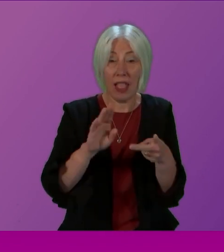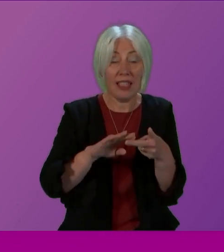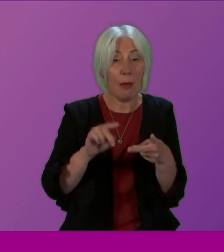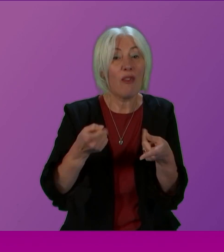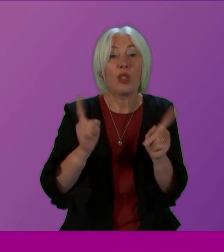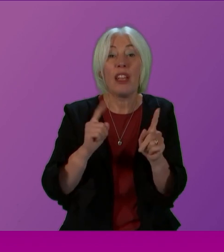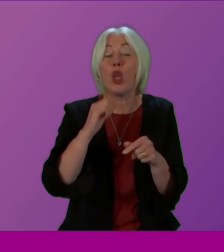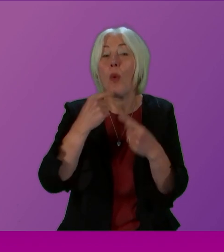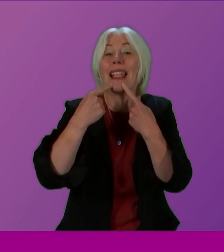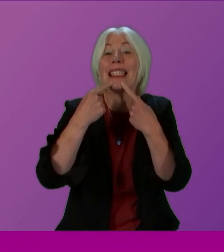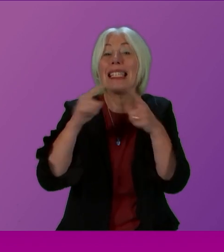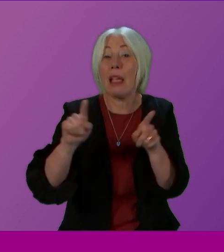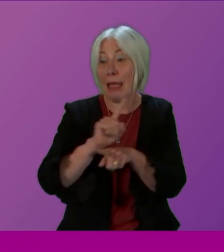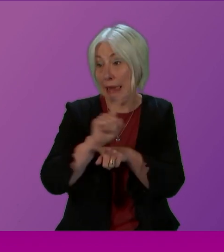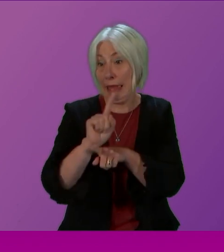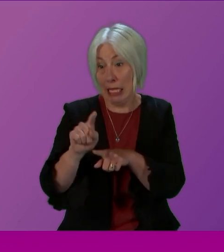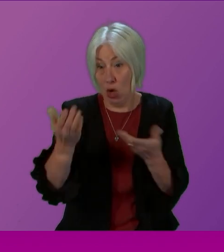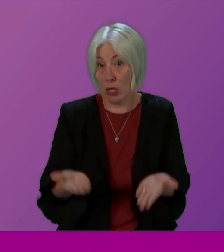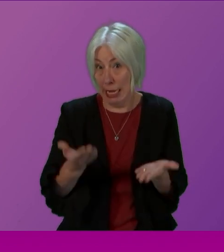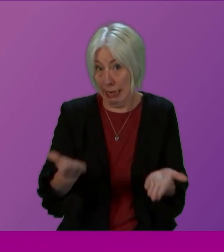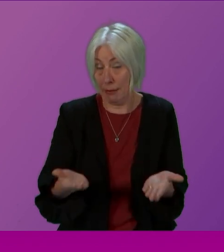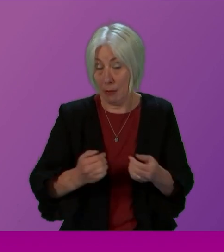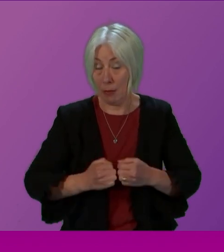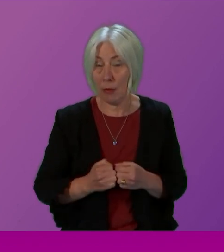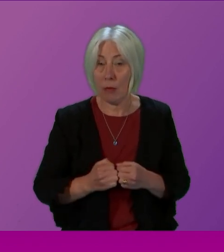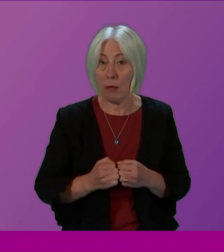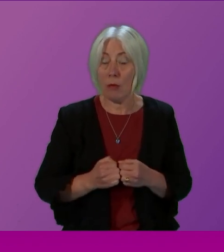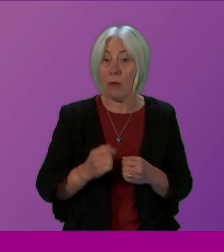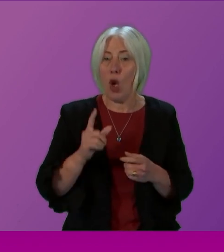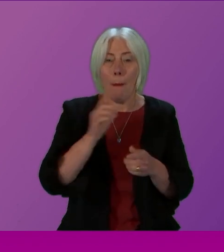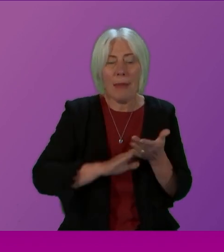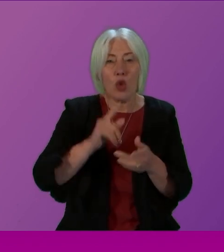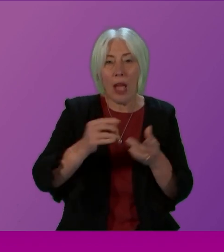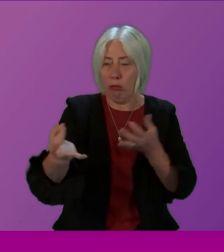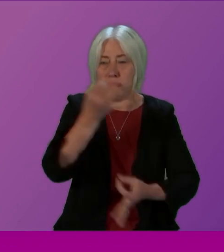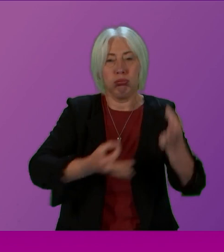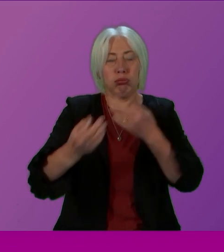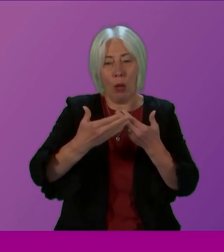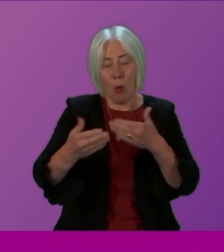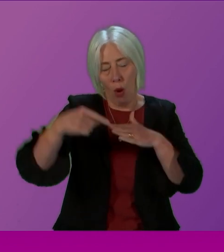statement to Parliament later on, on which others will be able to question him.